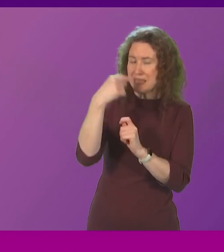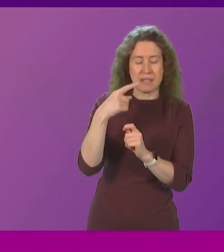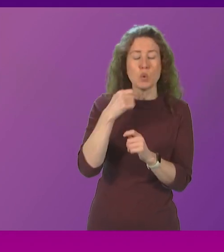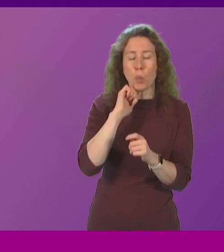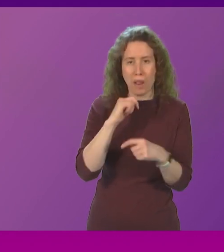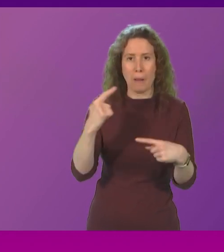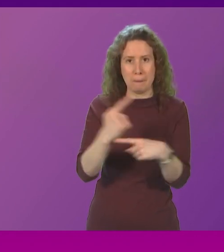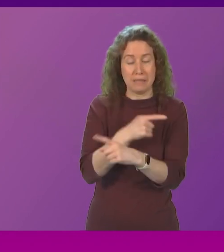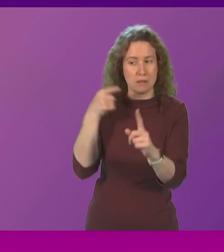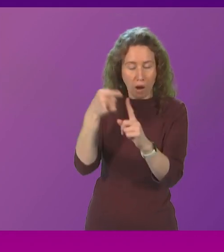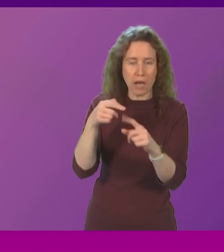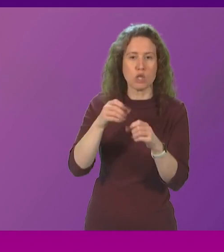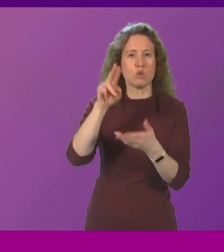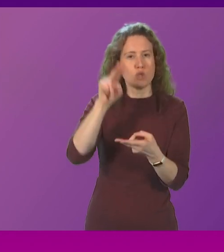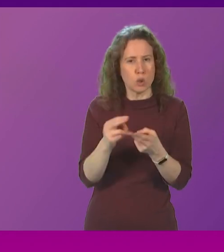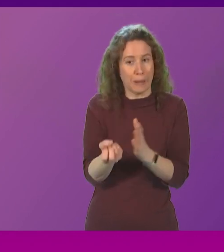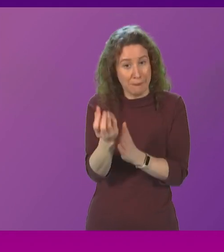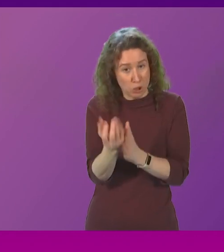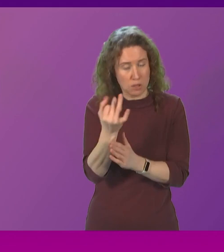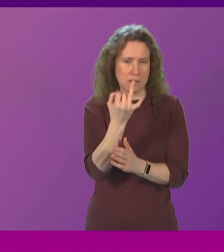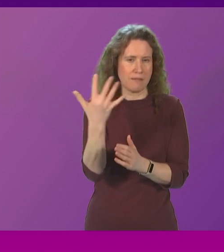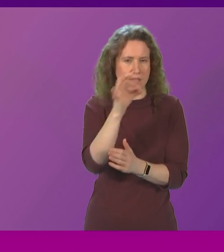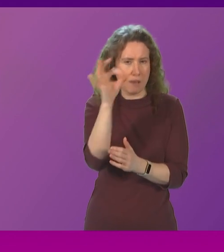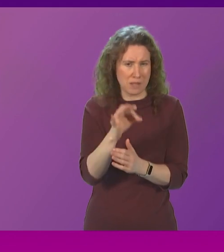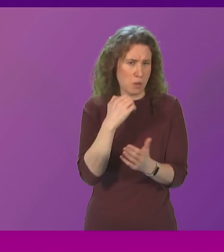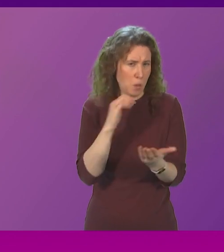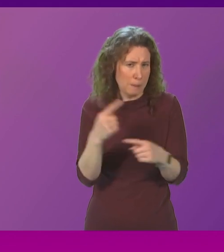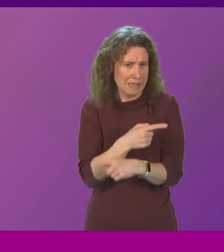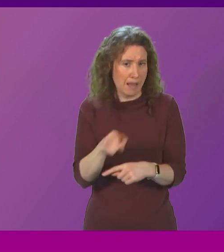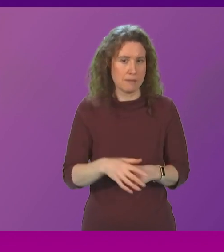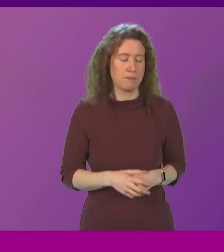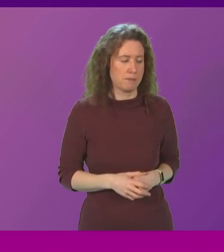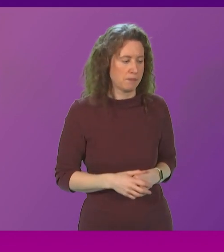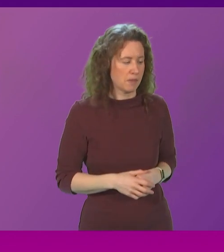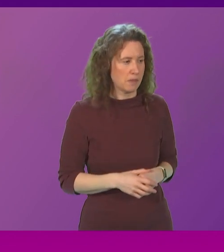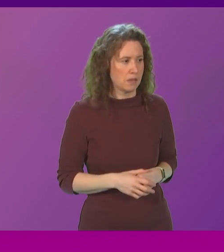its target to reduce emissions by 75 per cent by 2030?